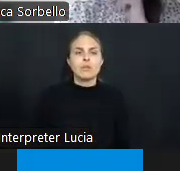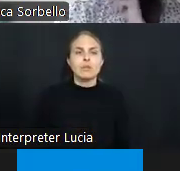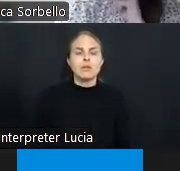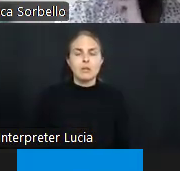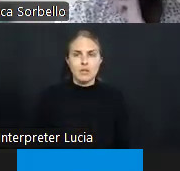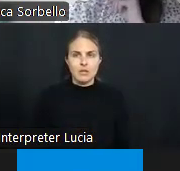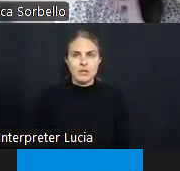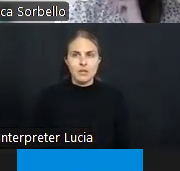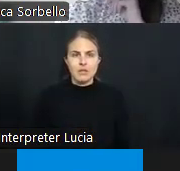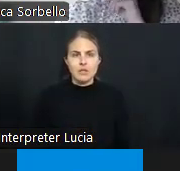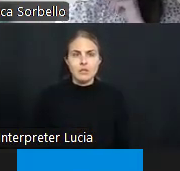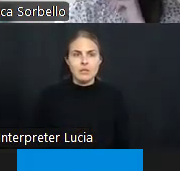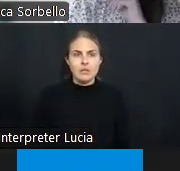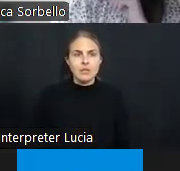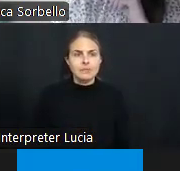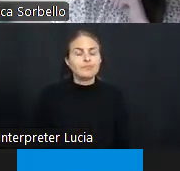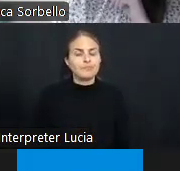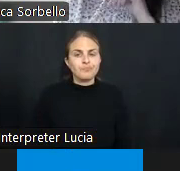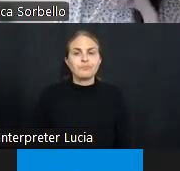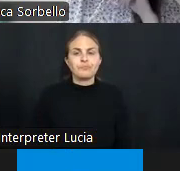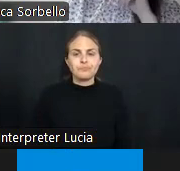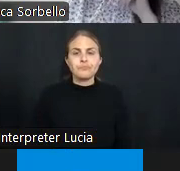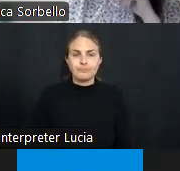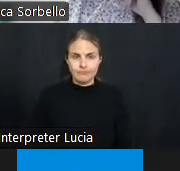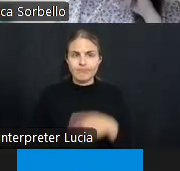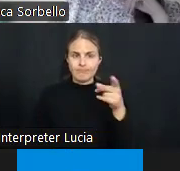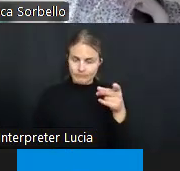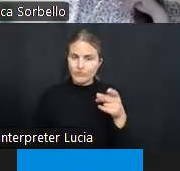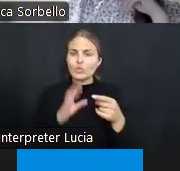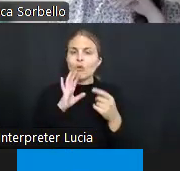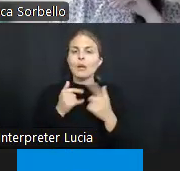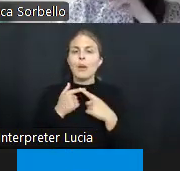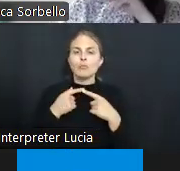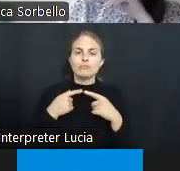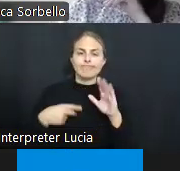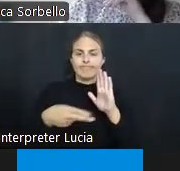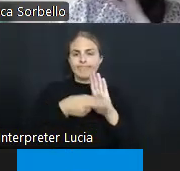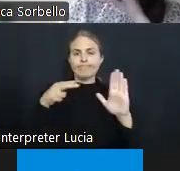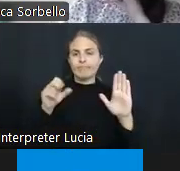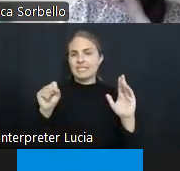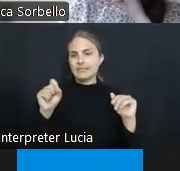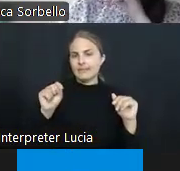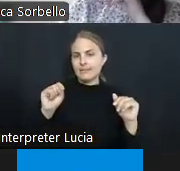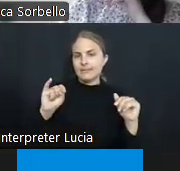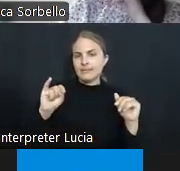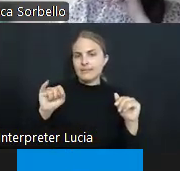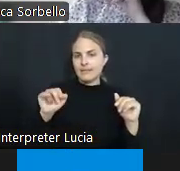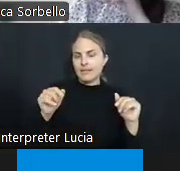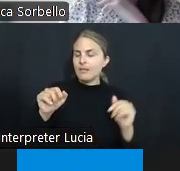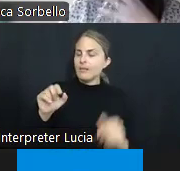We have talked a lot about stigma and in reality it is a set of attitudes, beliefs, behaviors